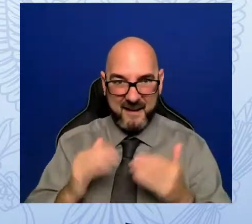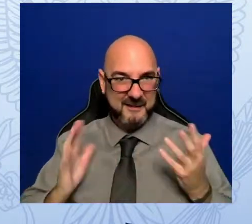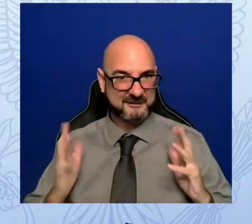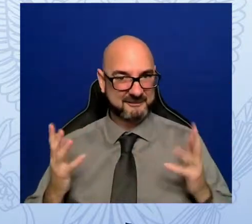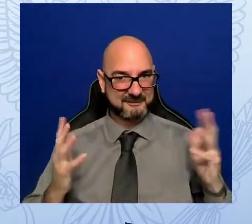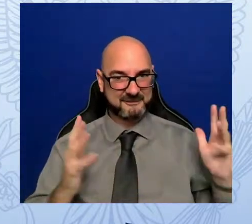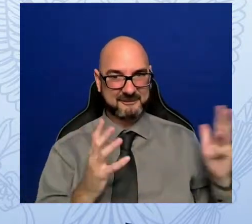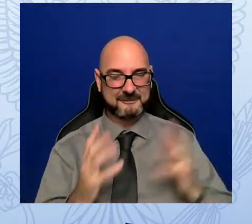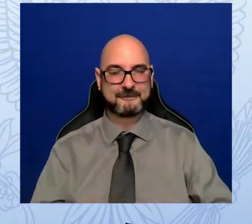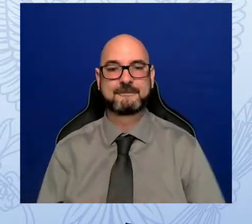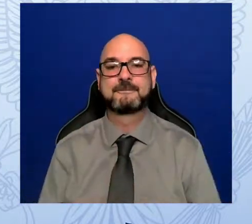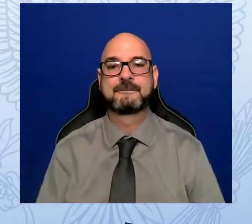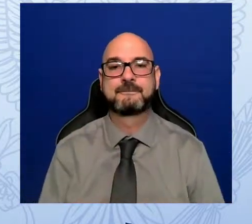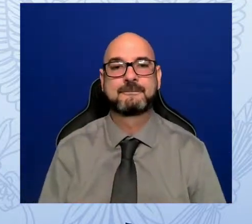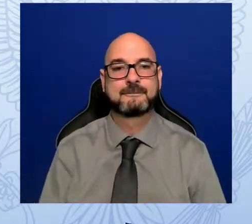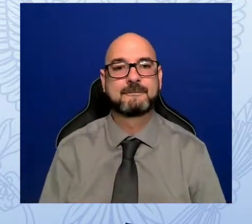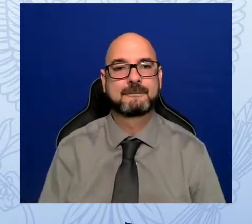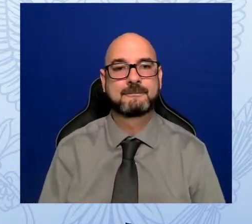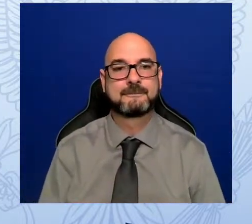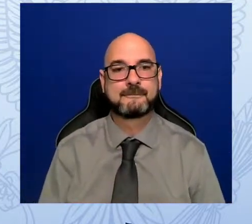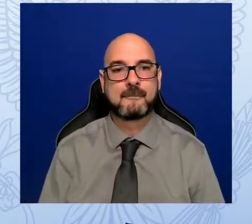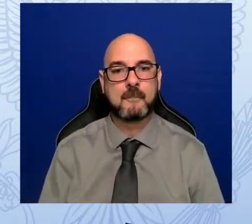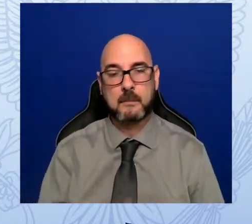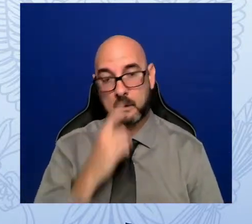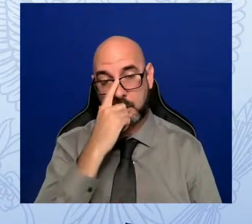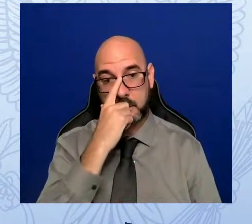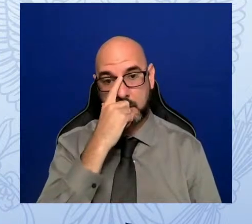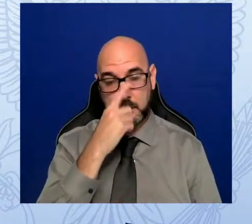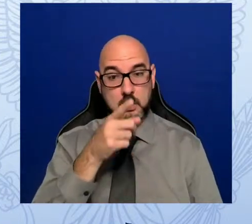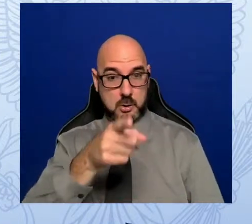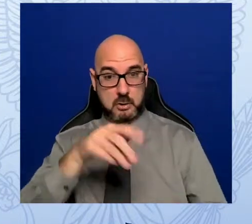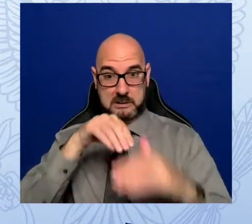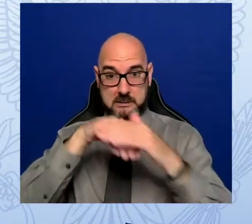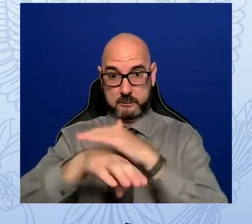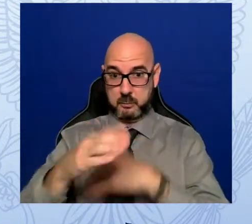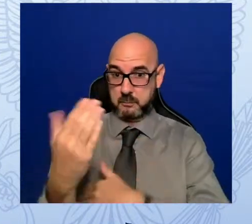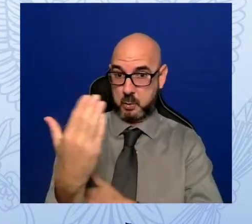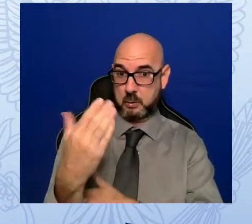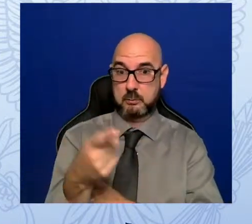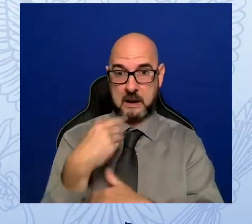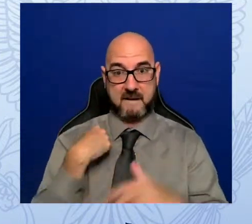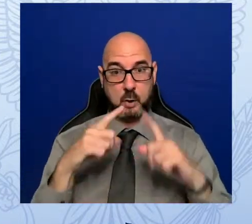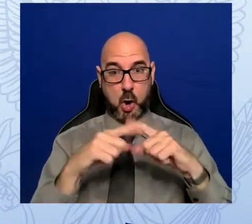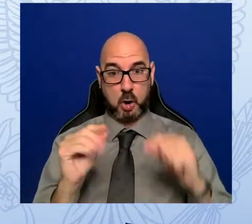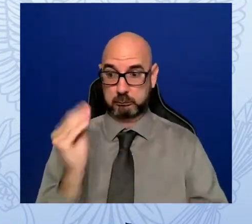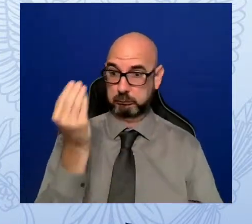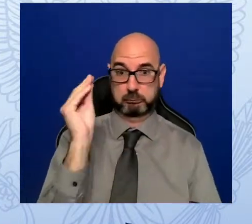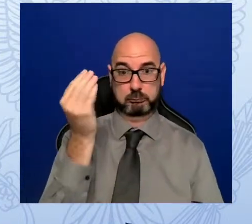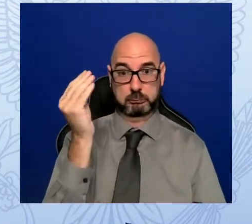So when you entered today, everybody should have received a card of where your starting station is, and shortly you'll head that way.